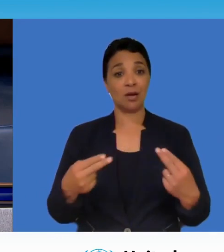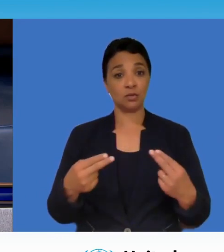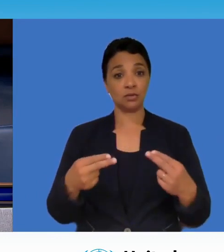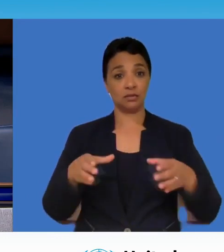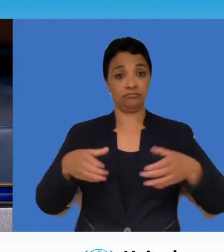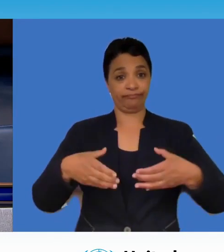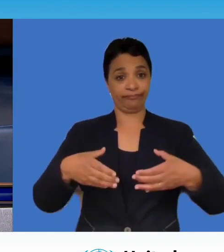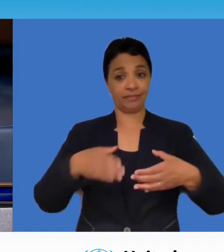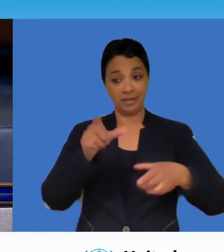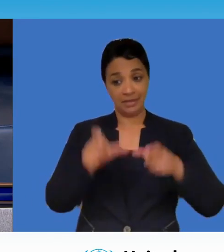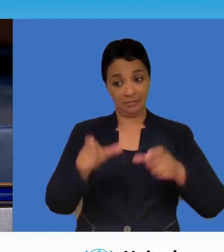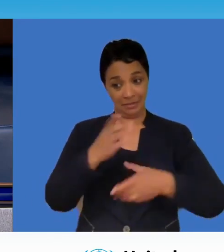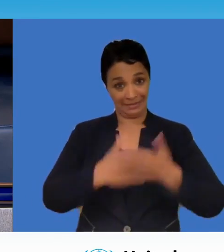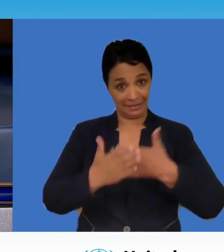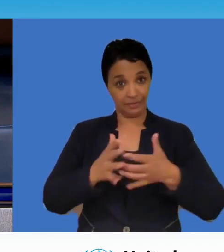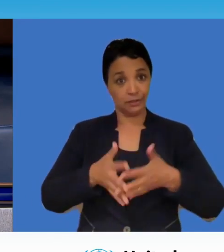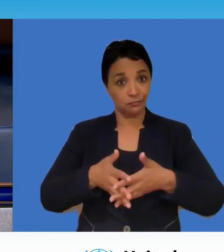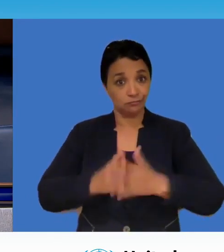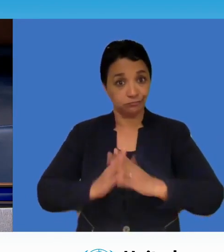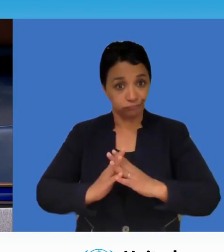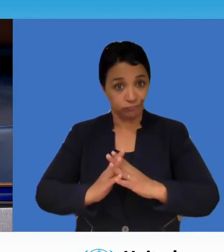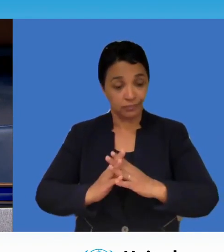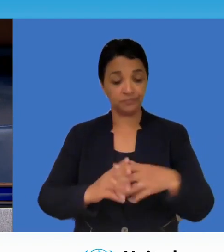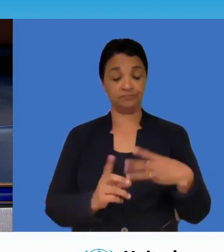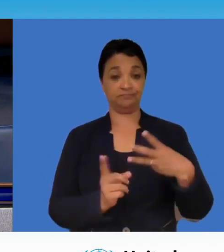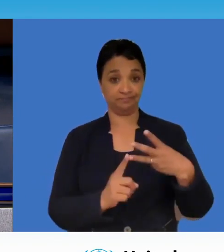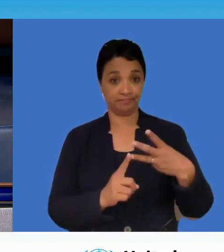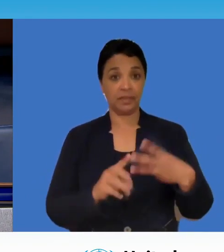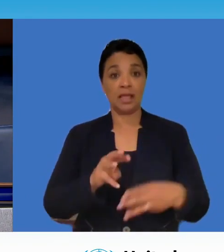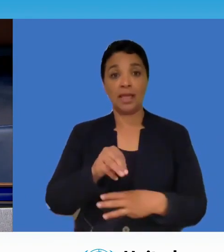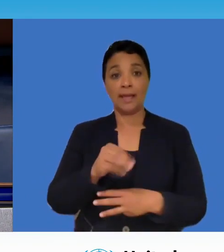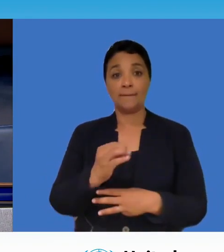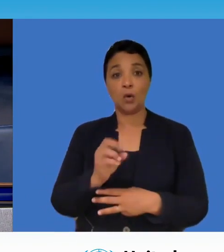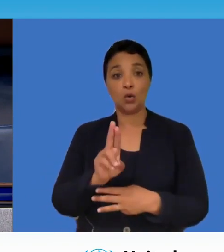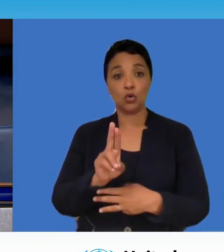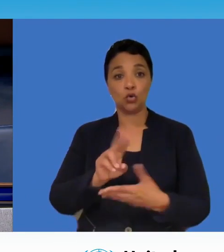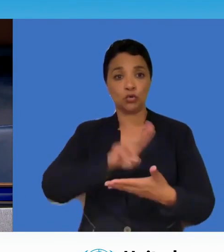the signature of a memoranda of understanding with International organizations for the purpose